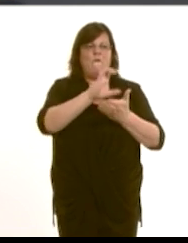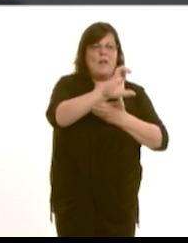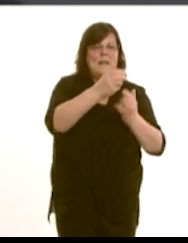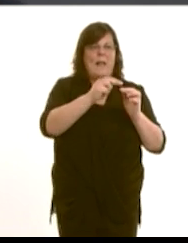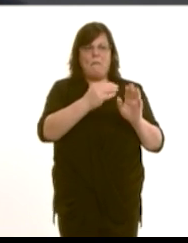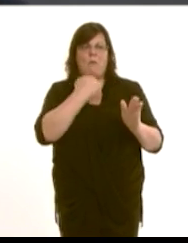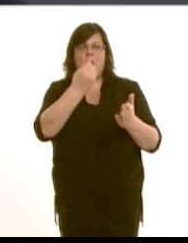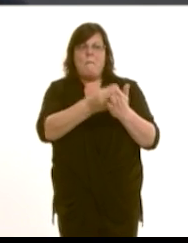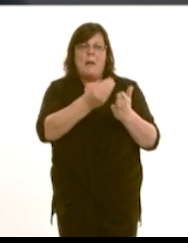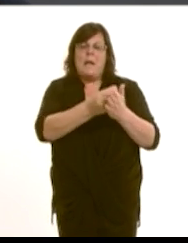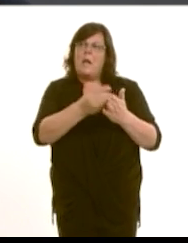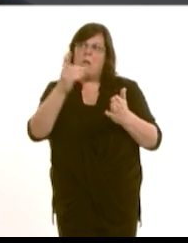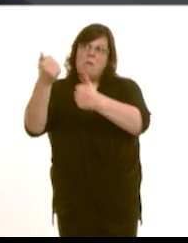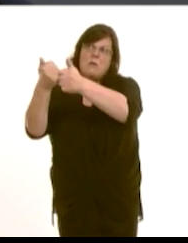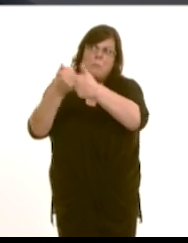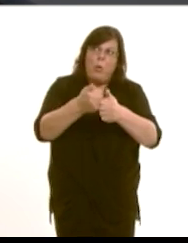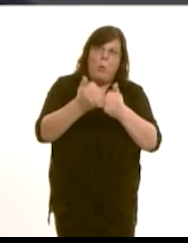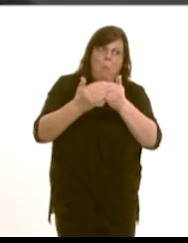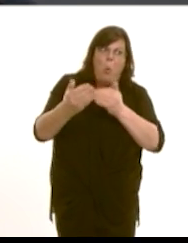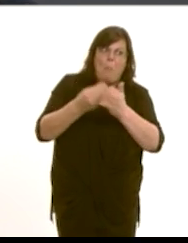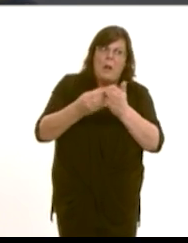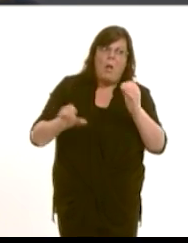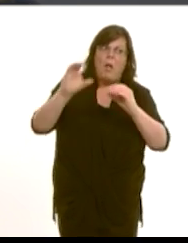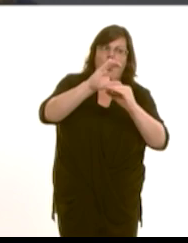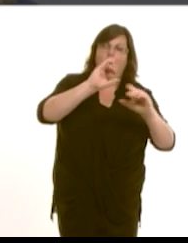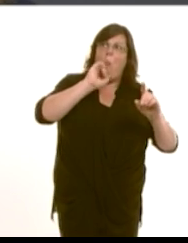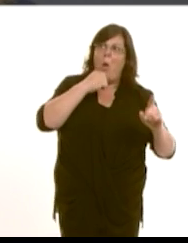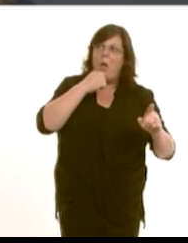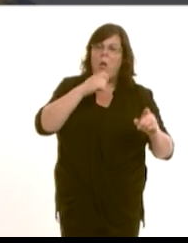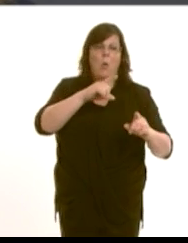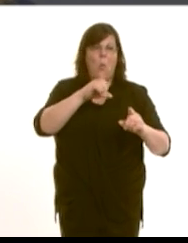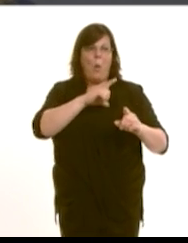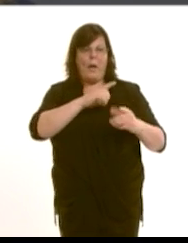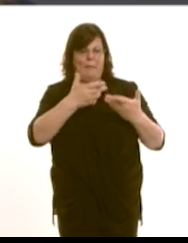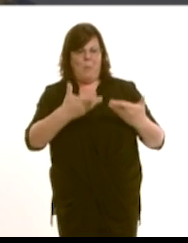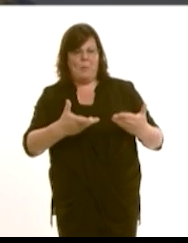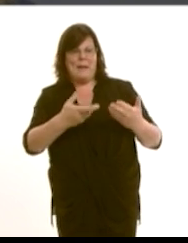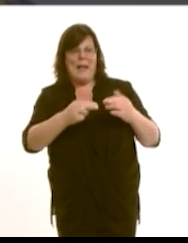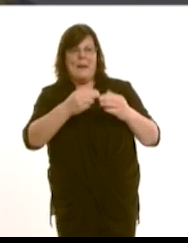Because we need to make sure that we have that backfill shortfall filled by the UK Government